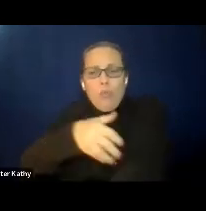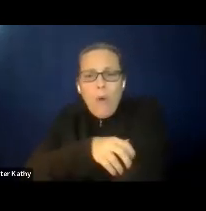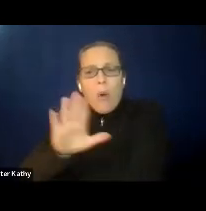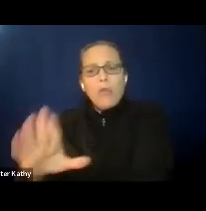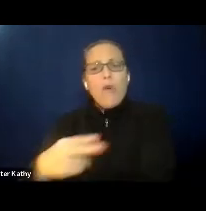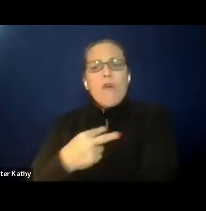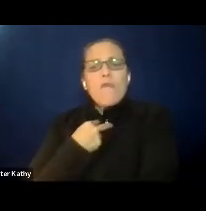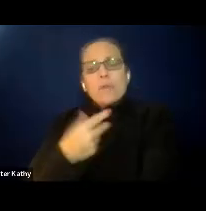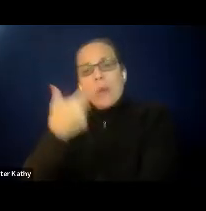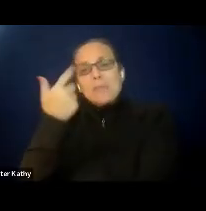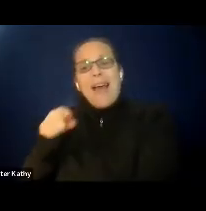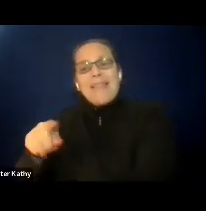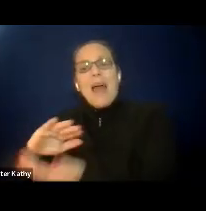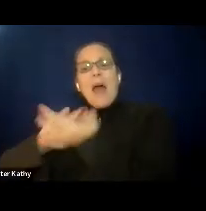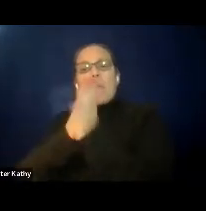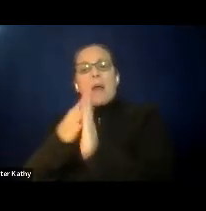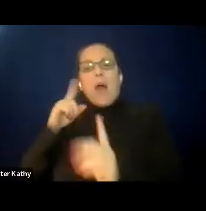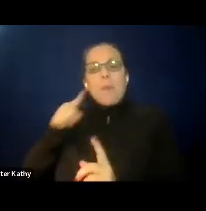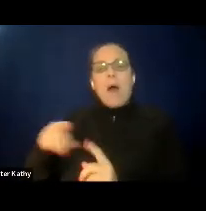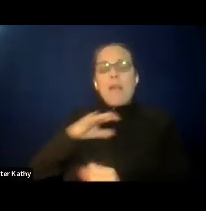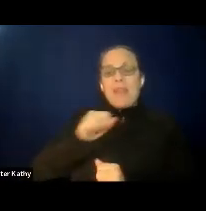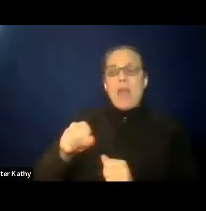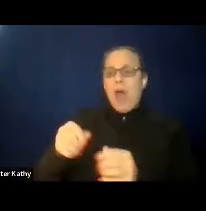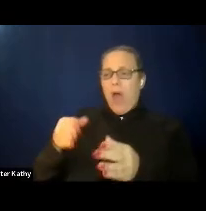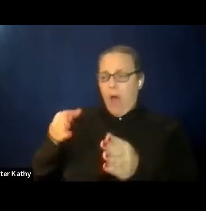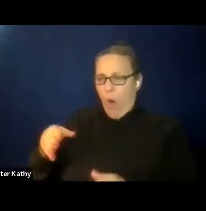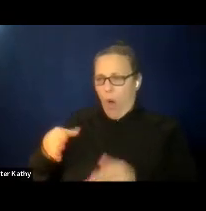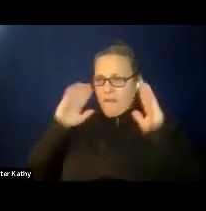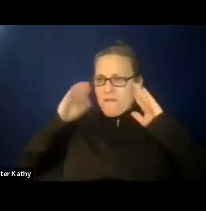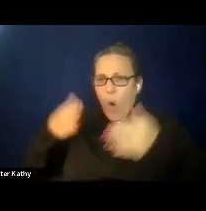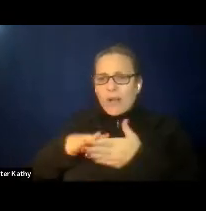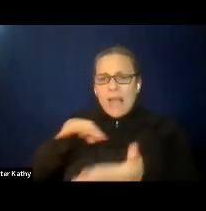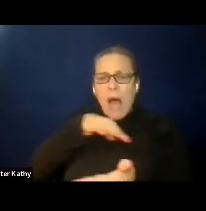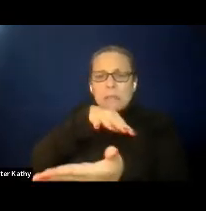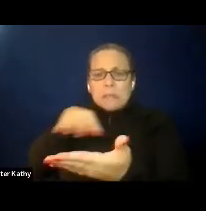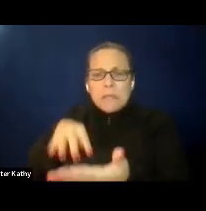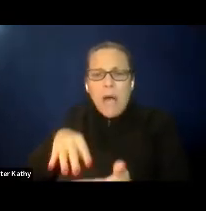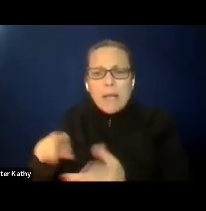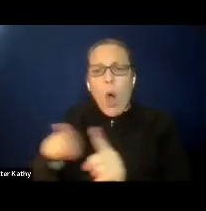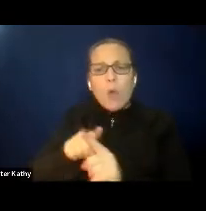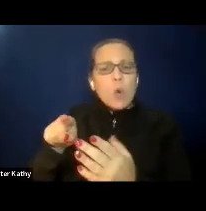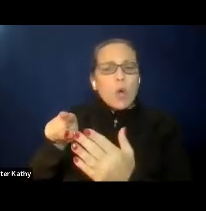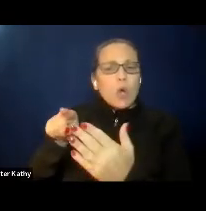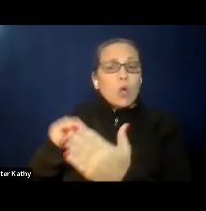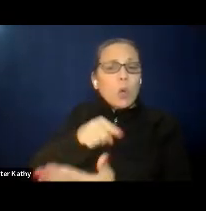lose their own voice and their own agency and their own care, because they